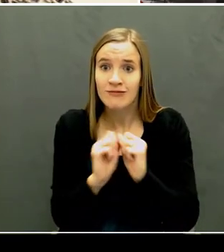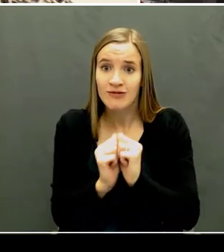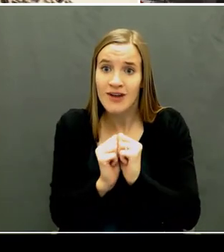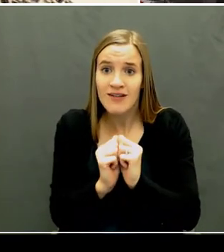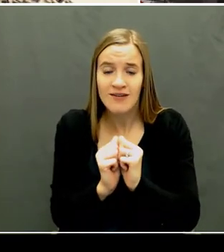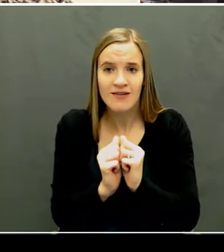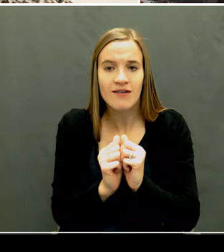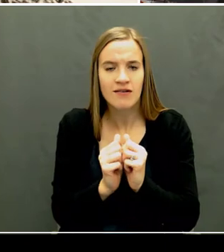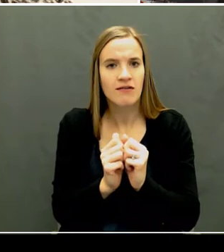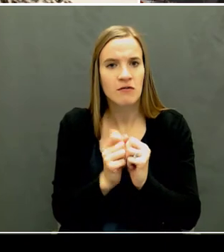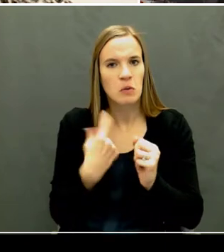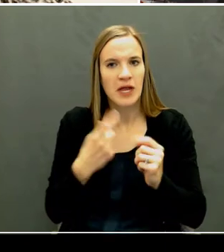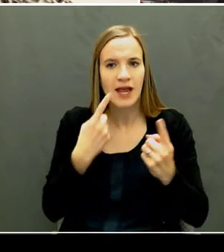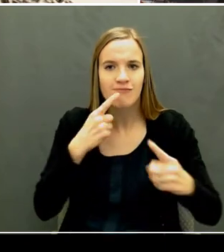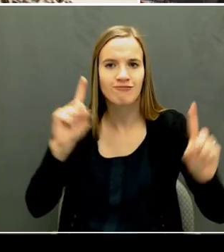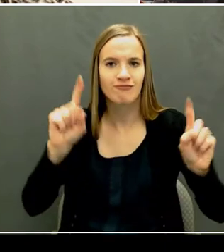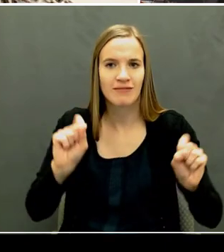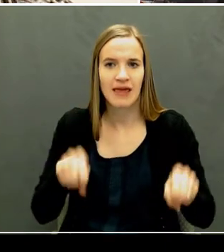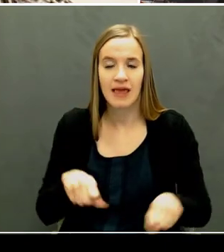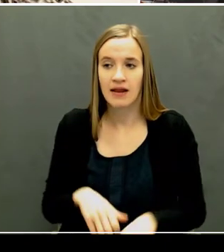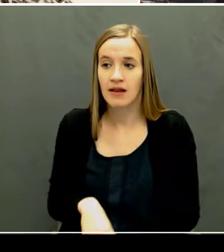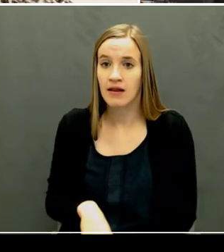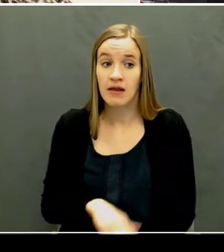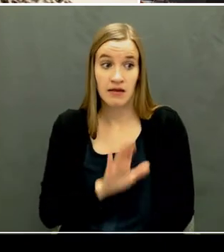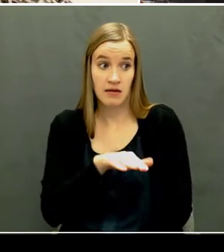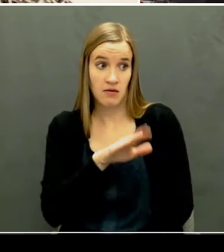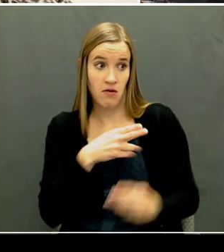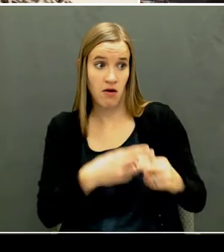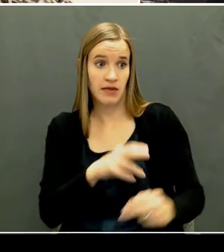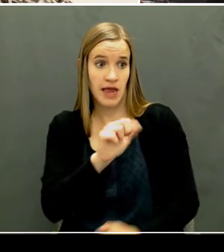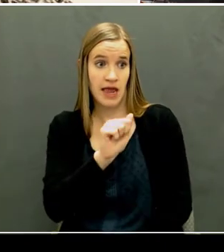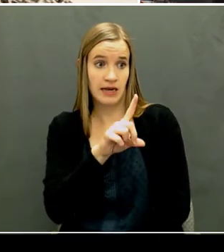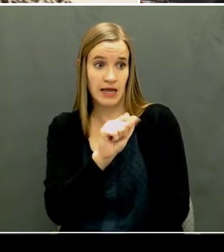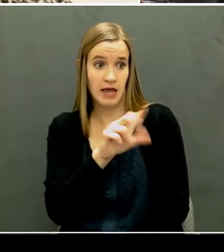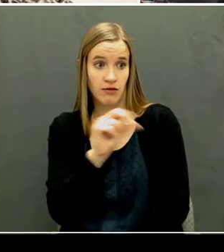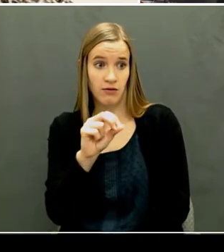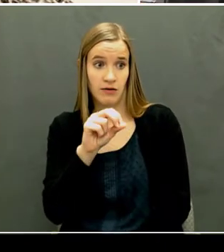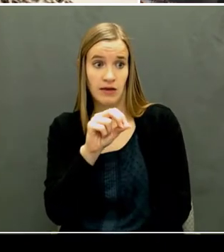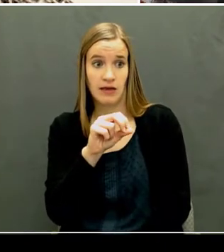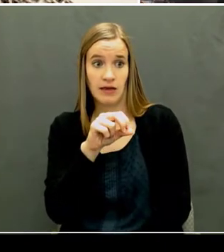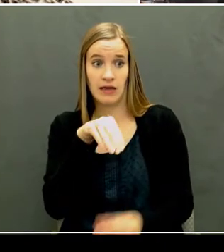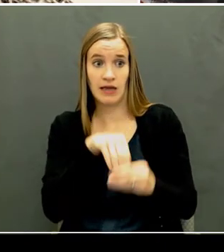Mark Johnson: ADA 30 in Color, it's going to come up under Disability Visibility I, I'll actually